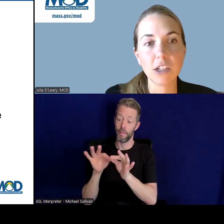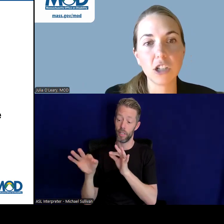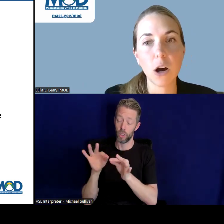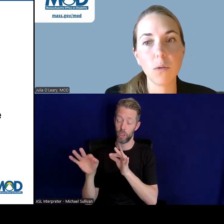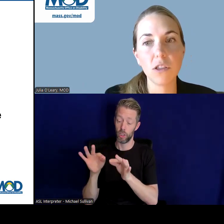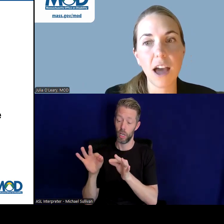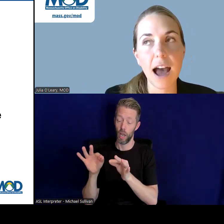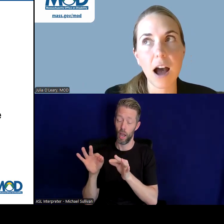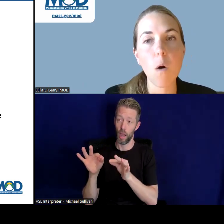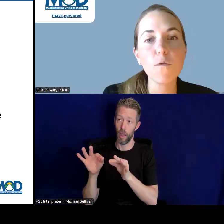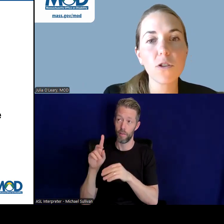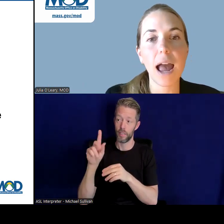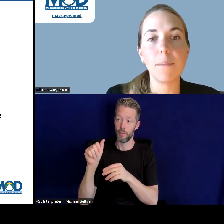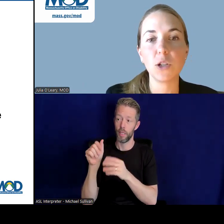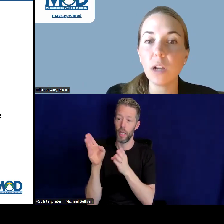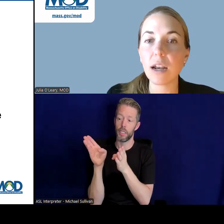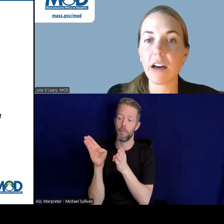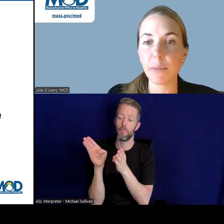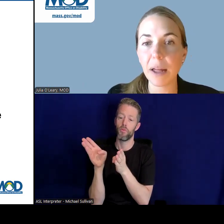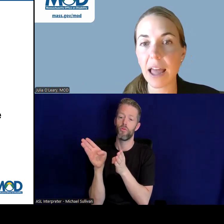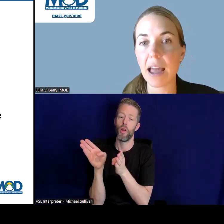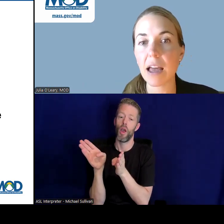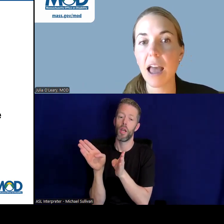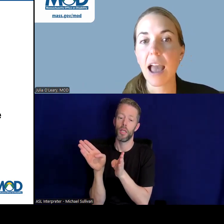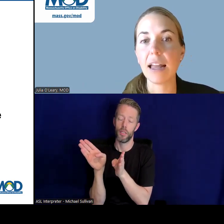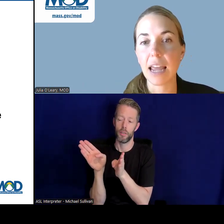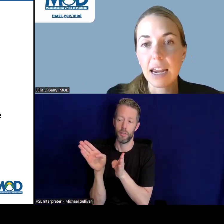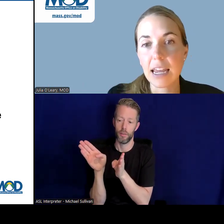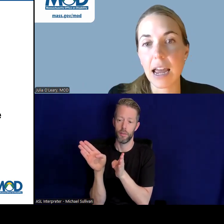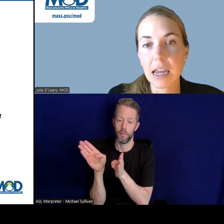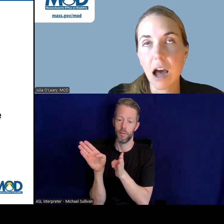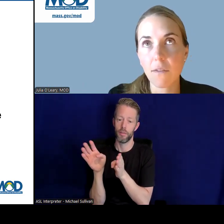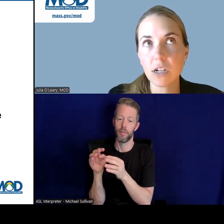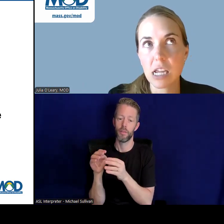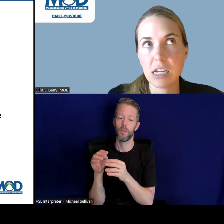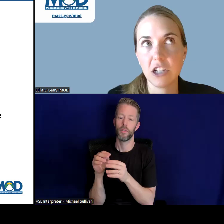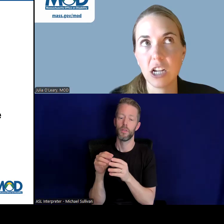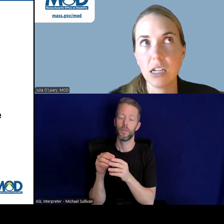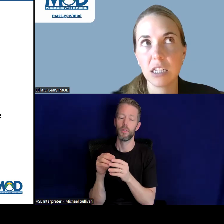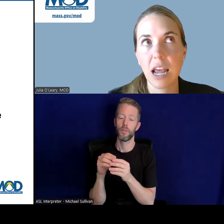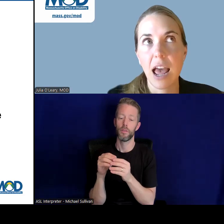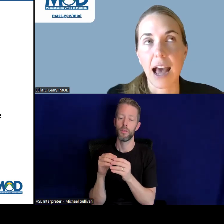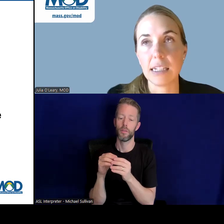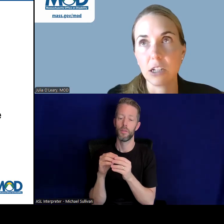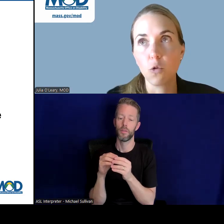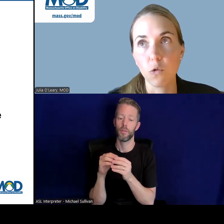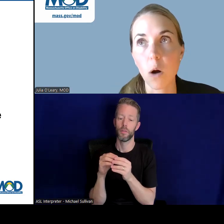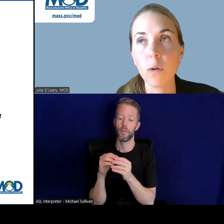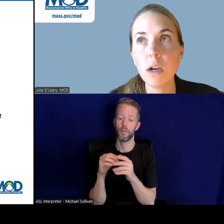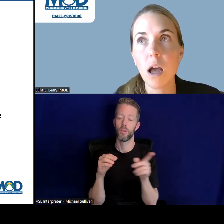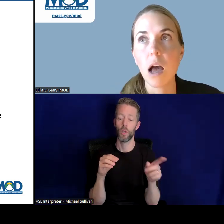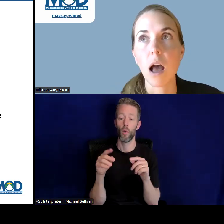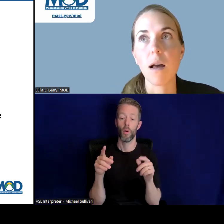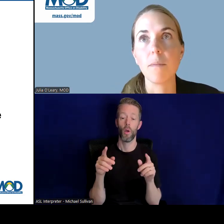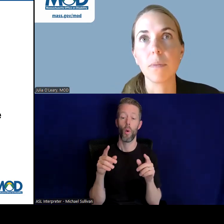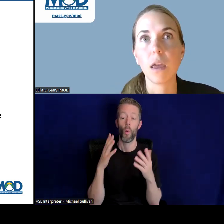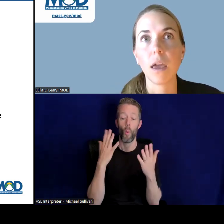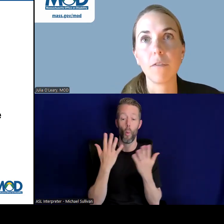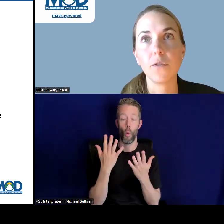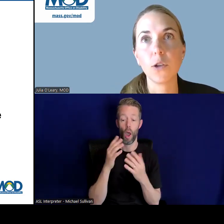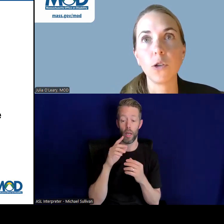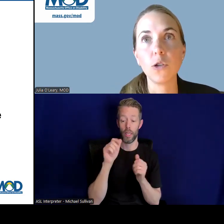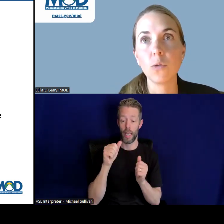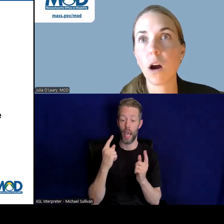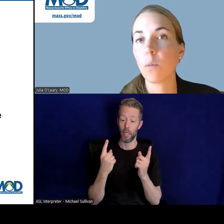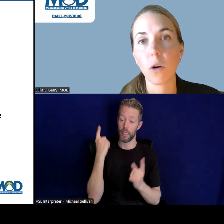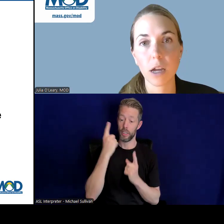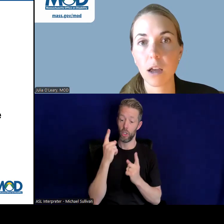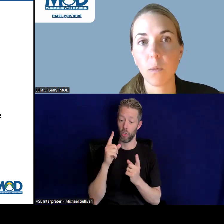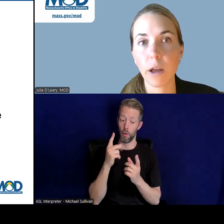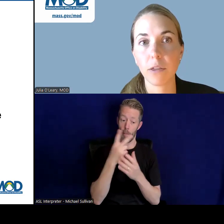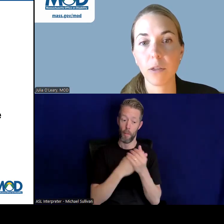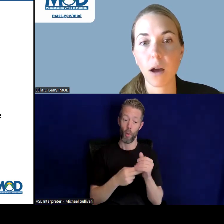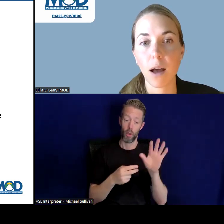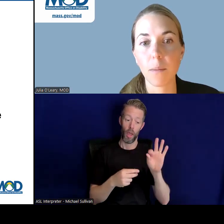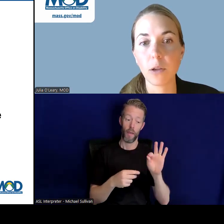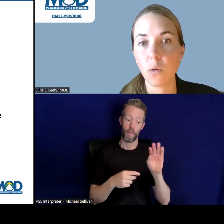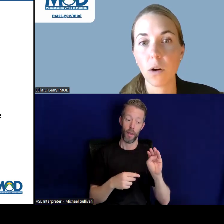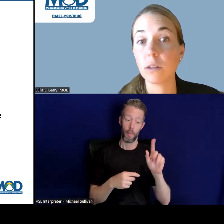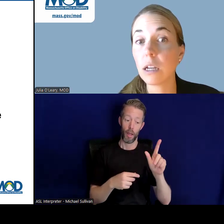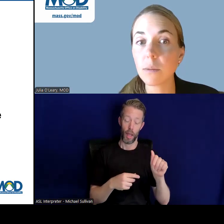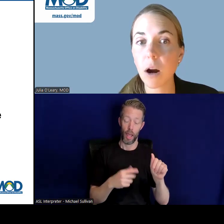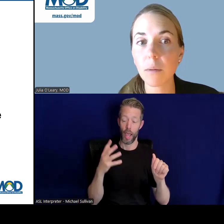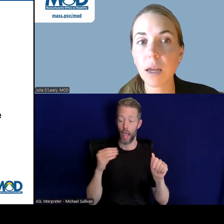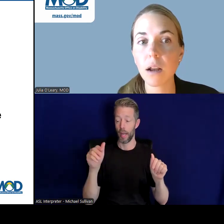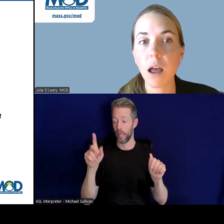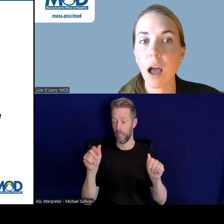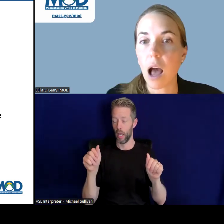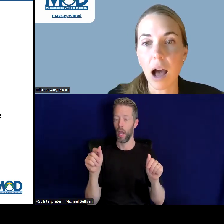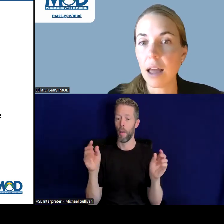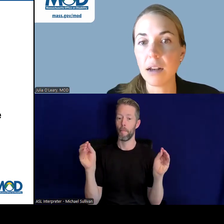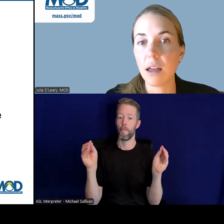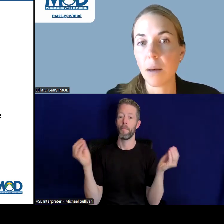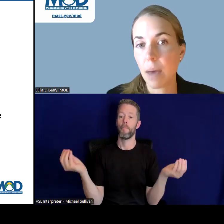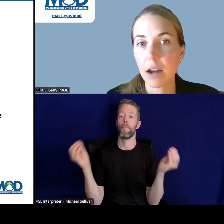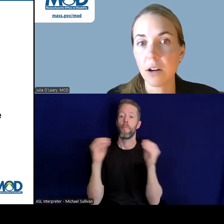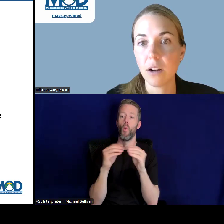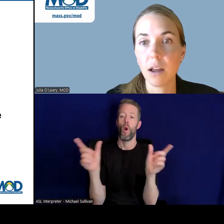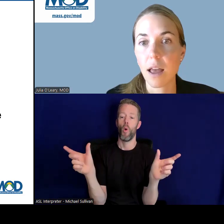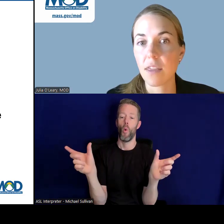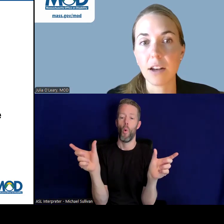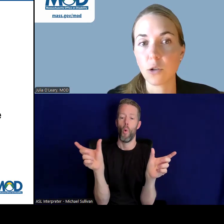If you are working with your legal department on a matter that sort of is involving the definition of